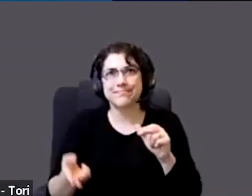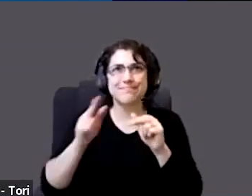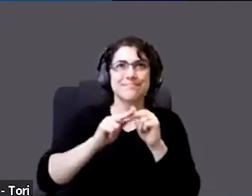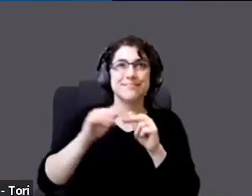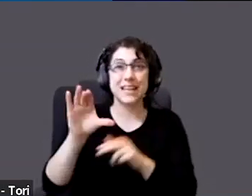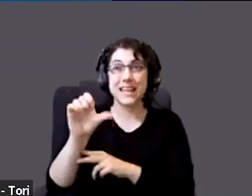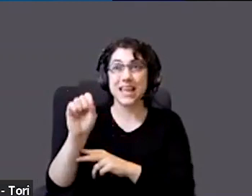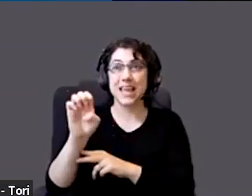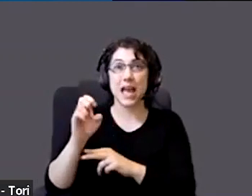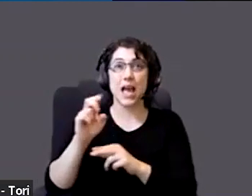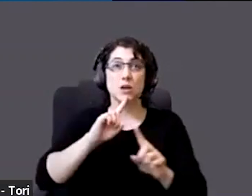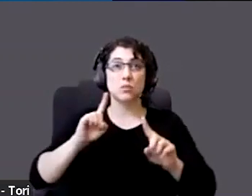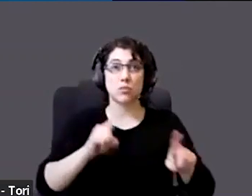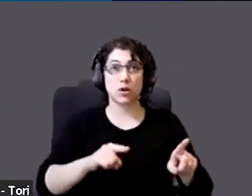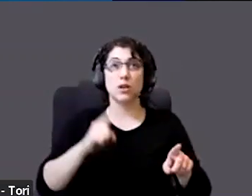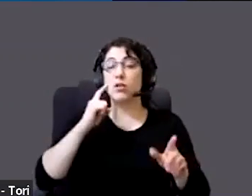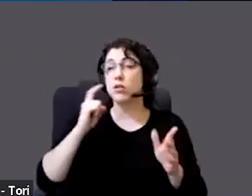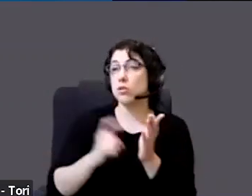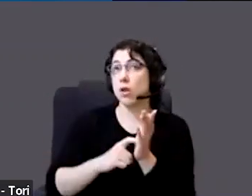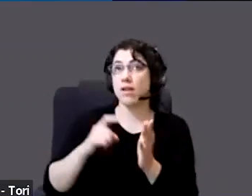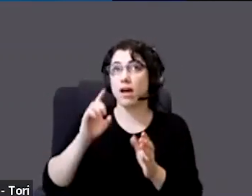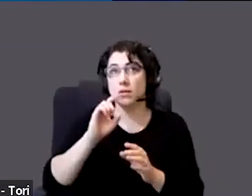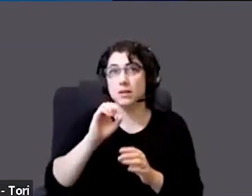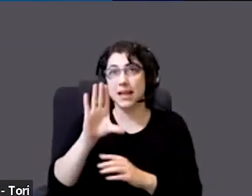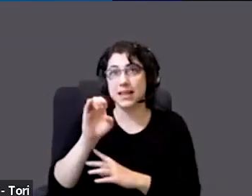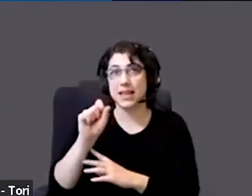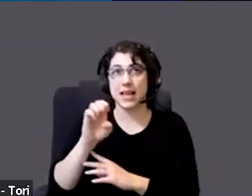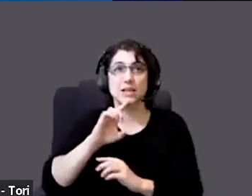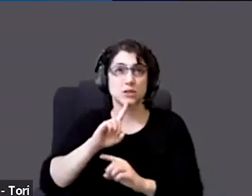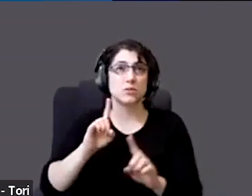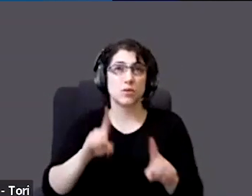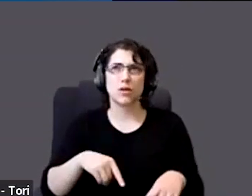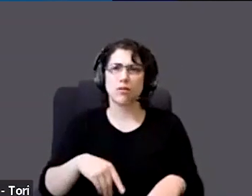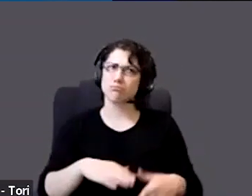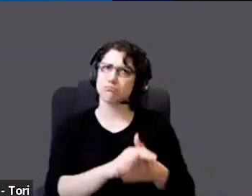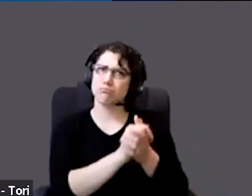notifiable case reporting that's already underway. Well, kudos to you because many researchers have been